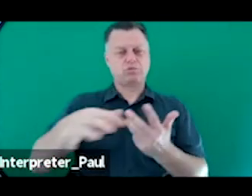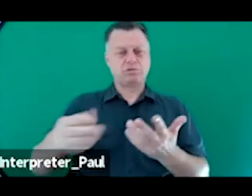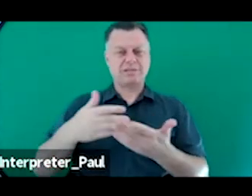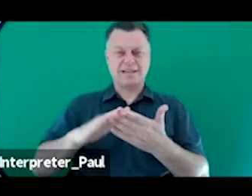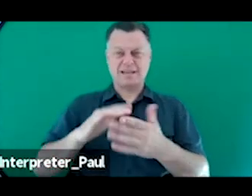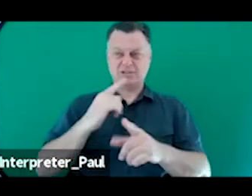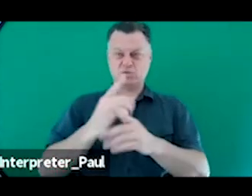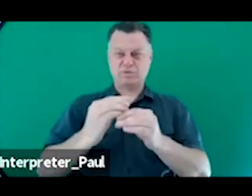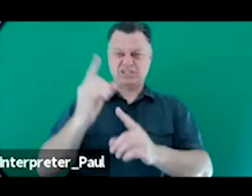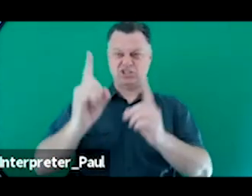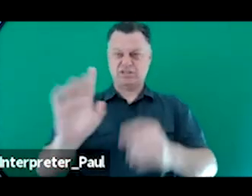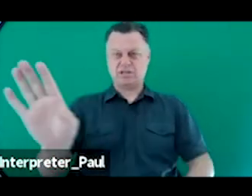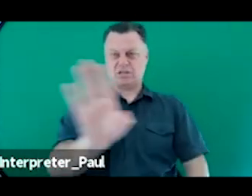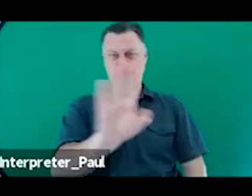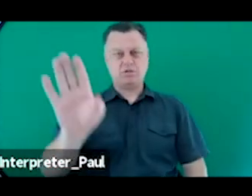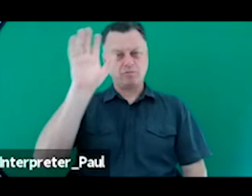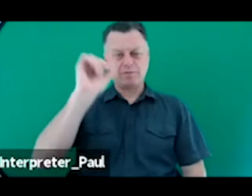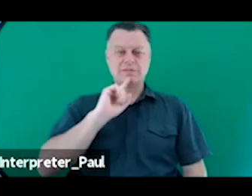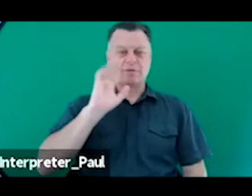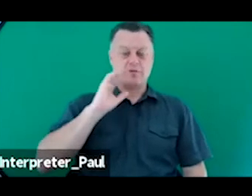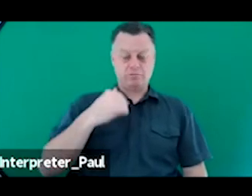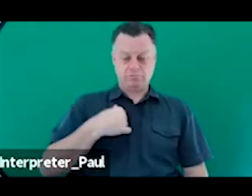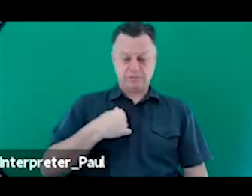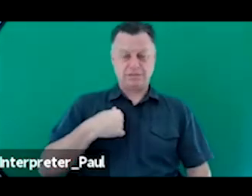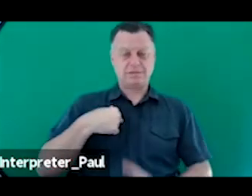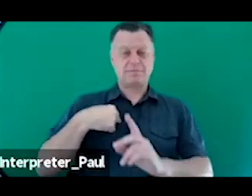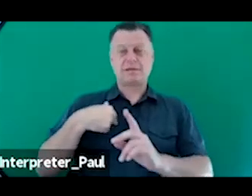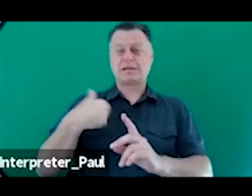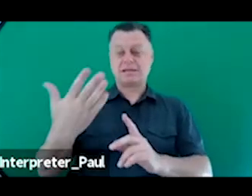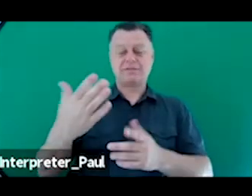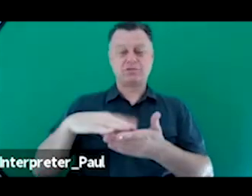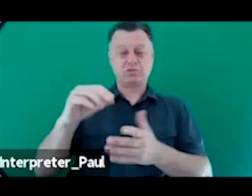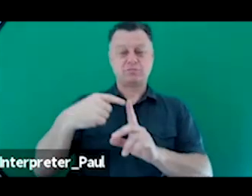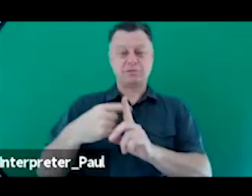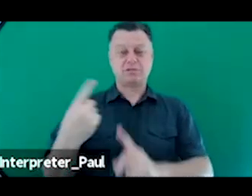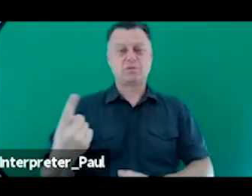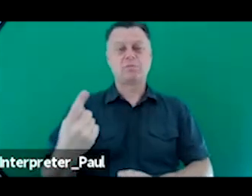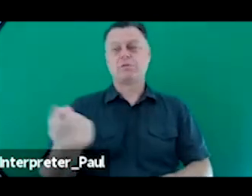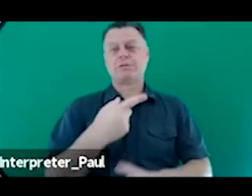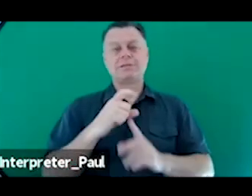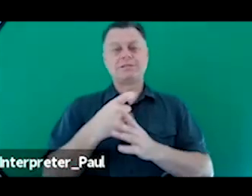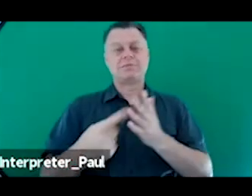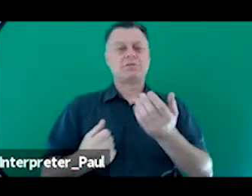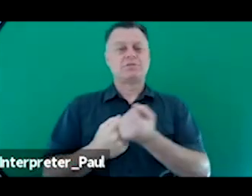giving that plus 1 means that we, as disability officers, will have to make